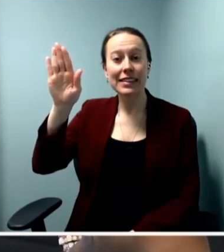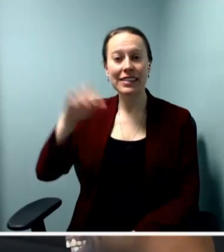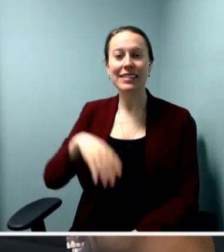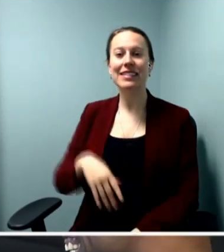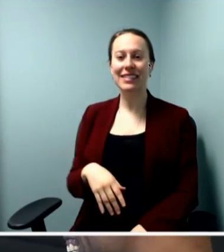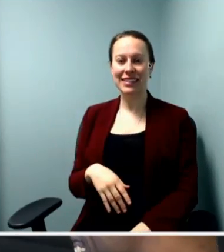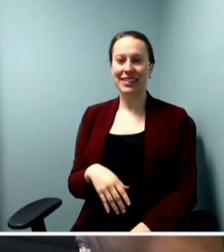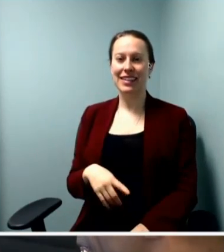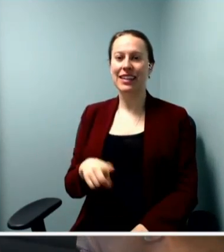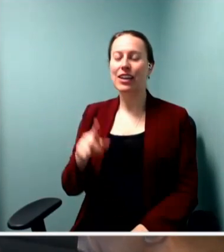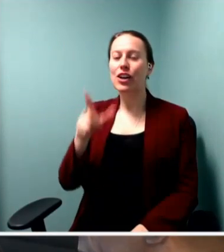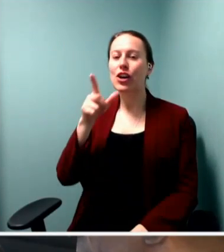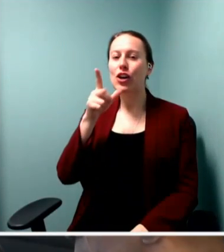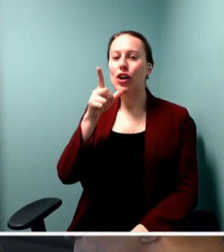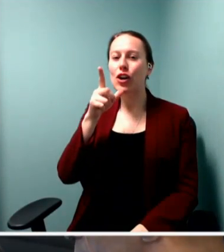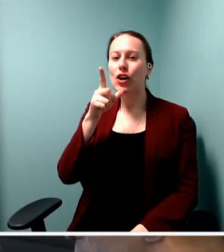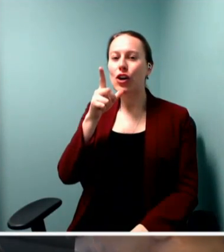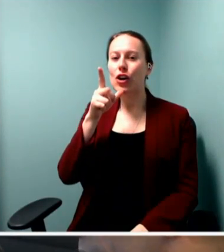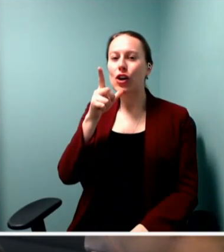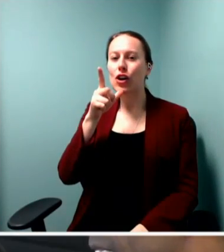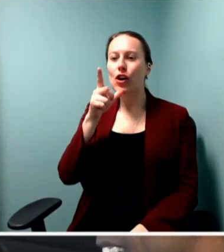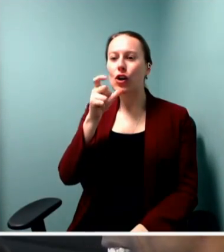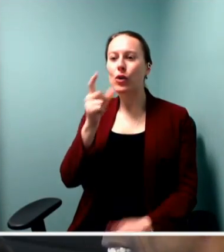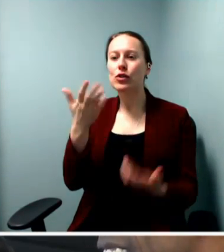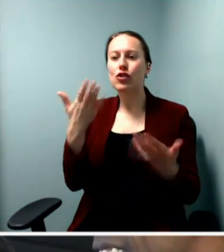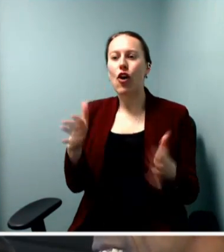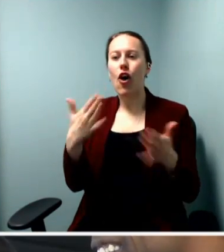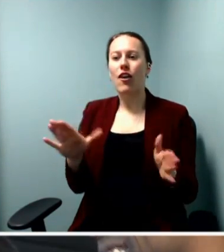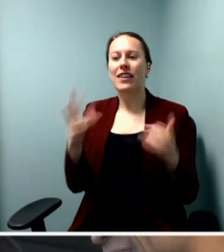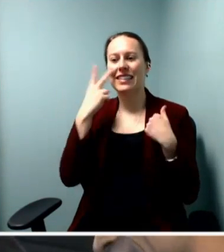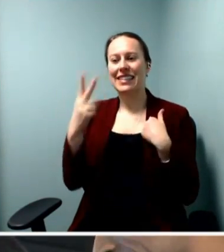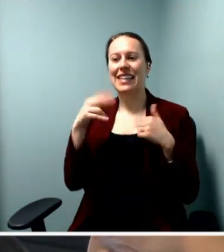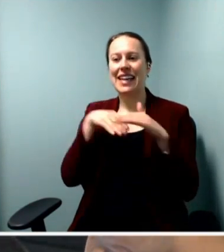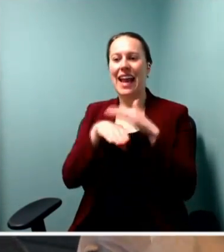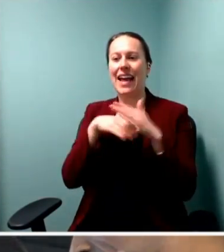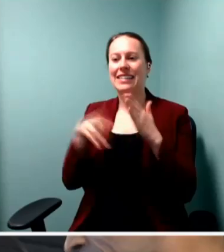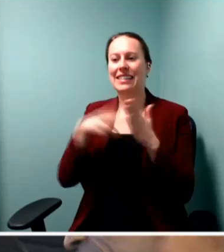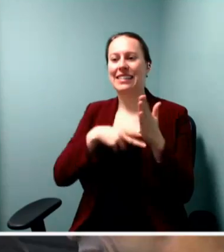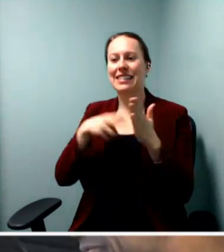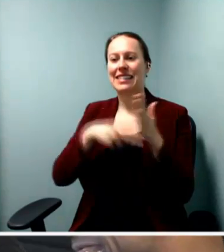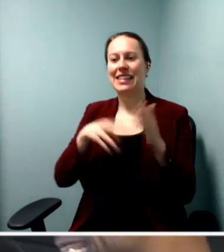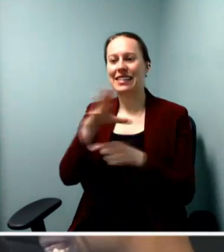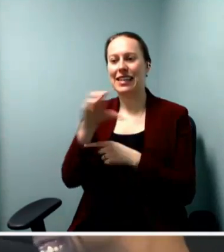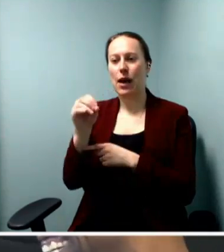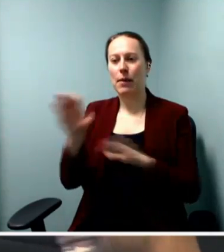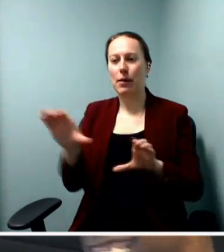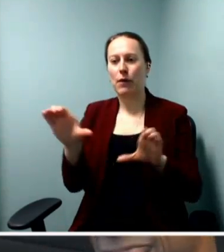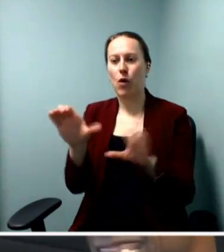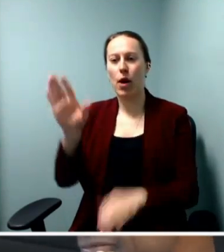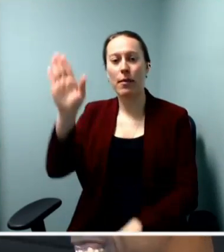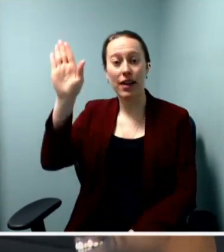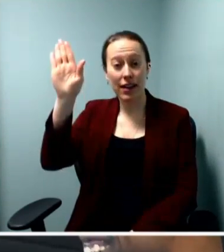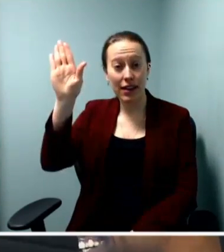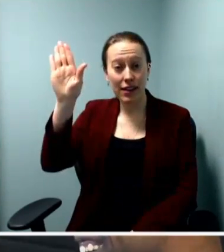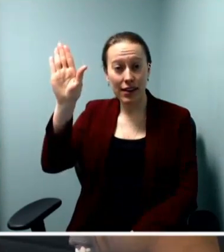Who has already seen AXIS Dance Company perform? Oh, nice. Look at that. Very good.